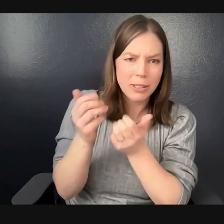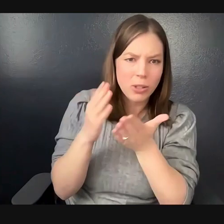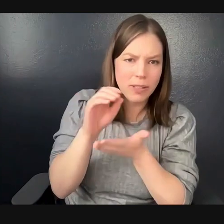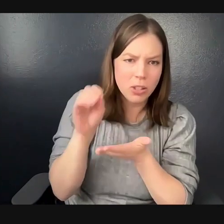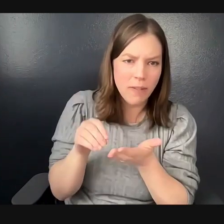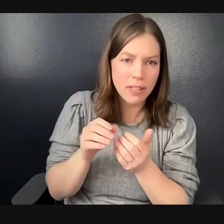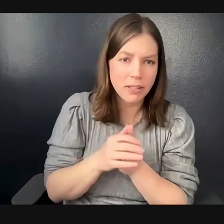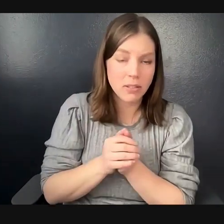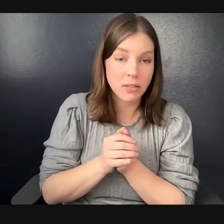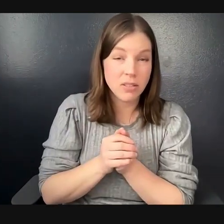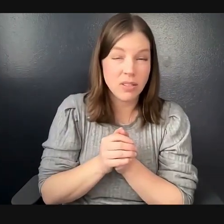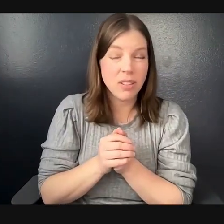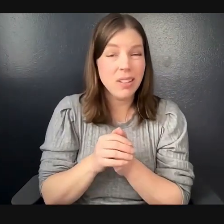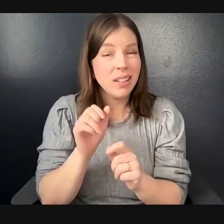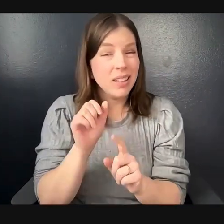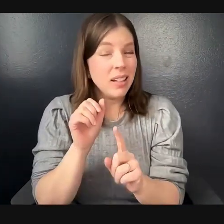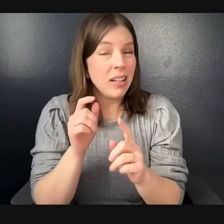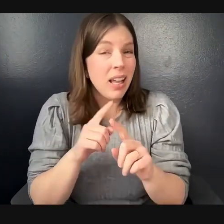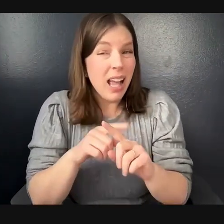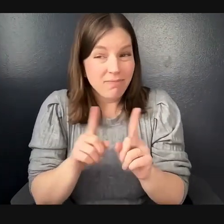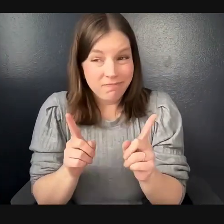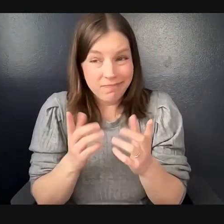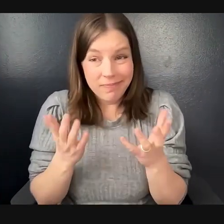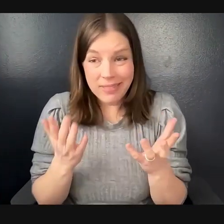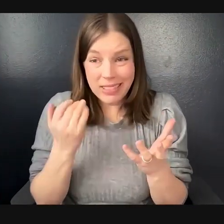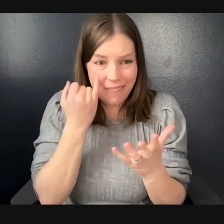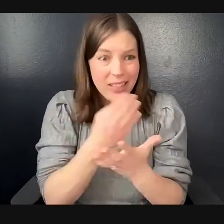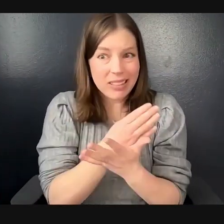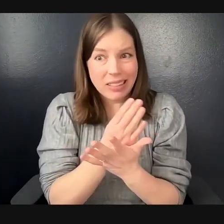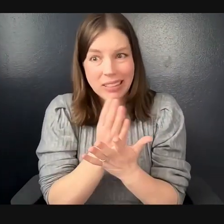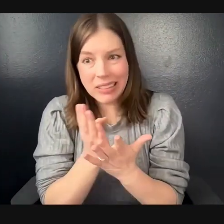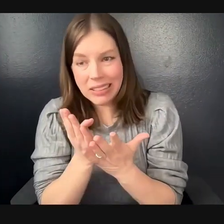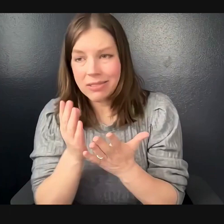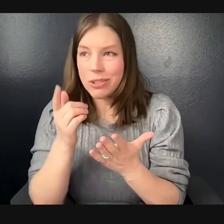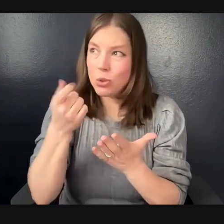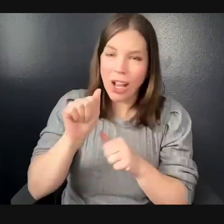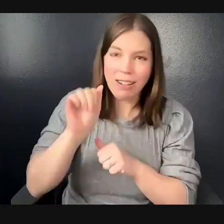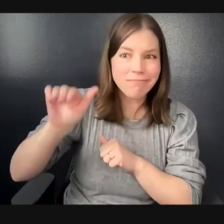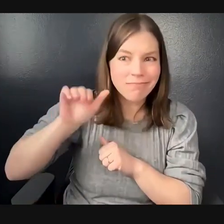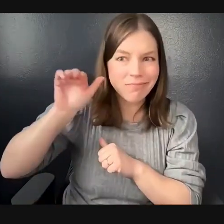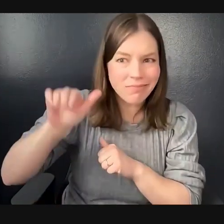with the Disability Services Office. If, after that time, you have reached out,